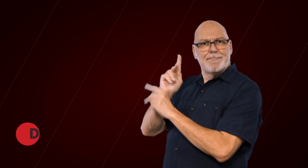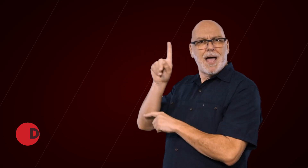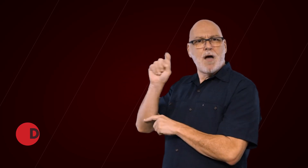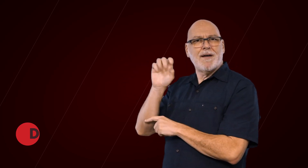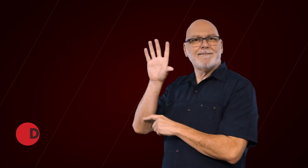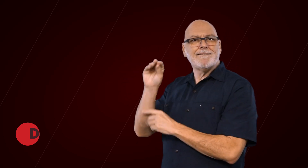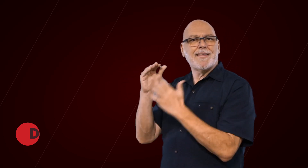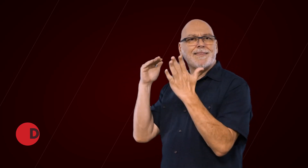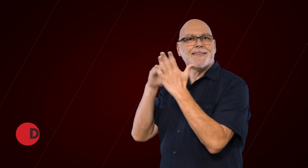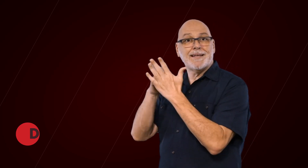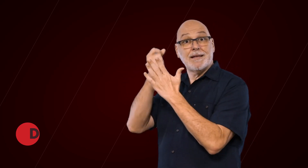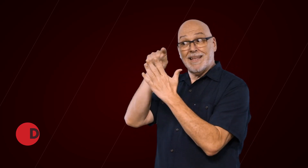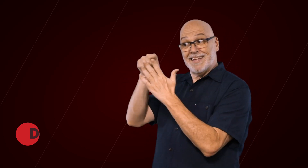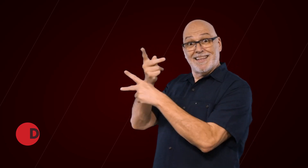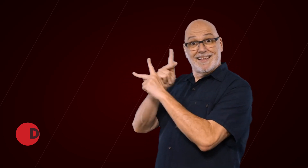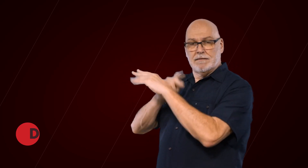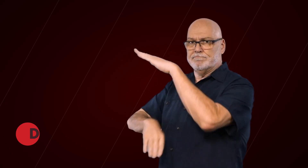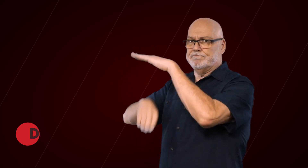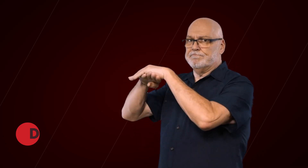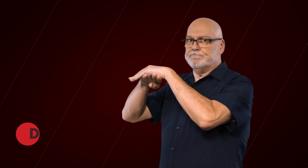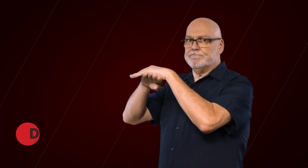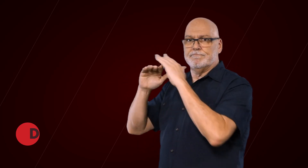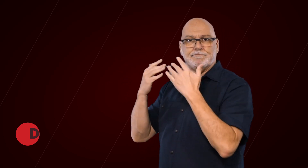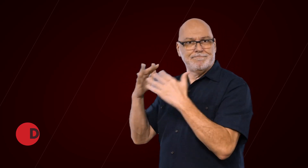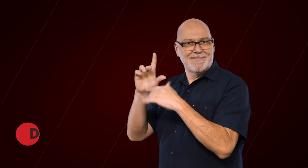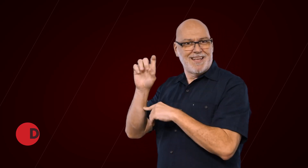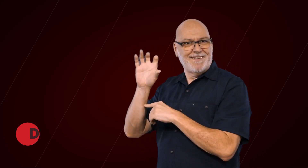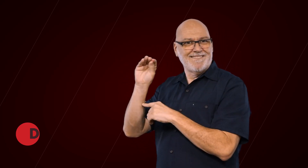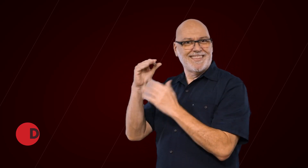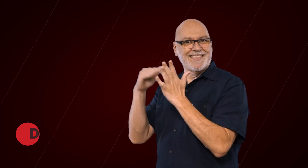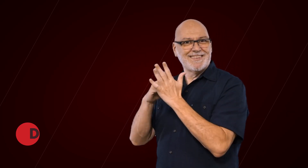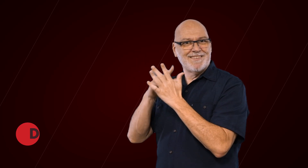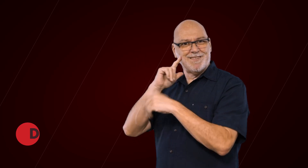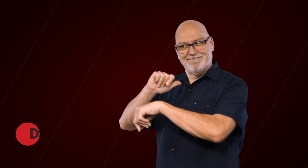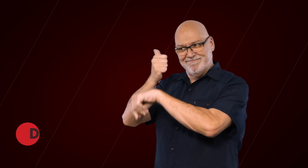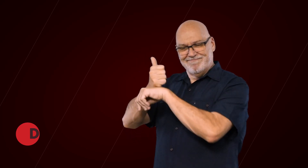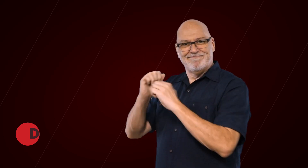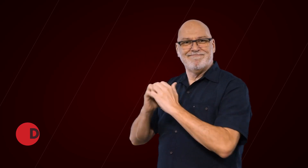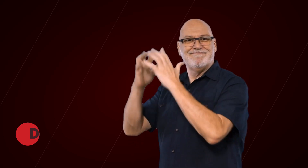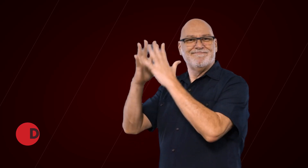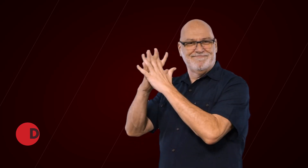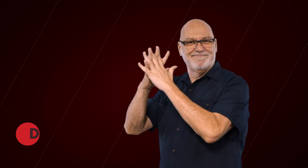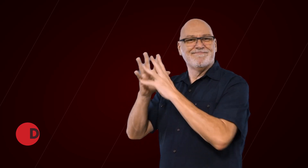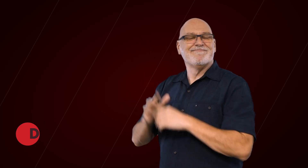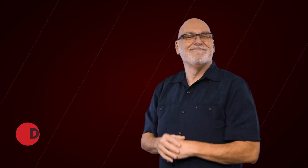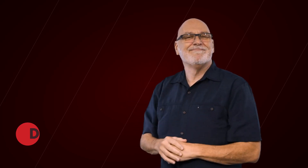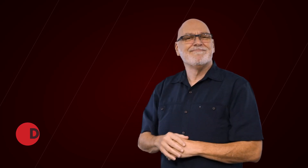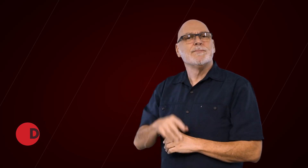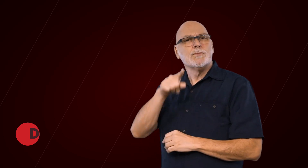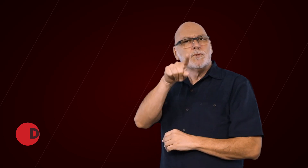and access to business loans of up to $150,000.